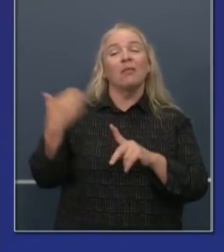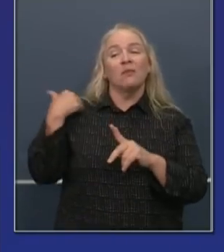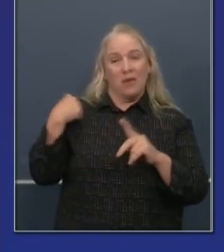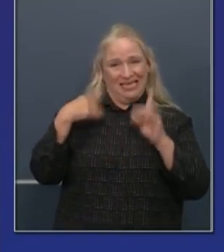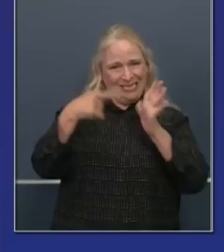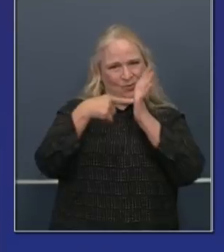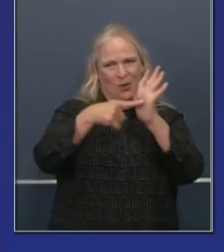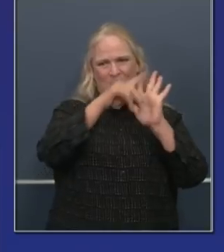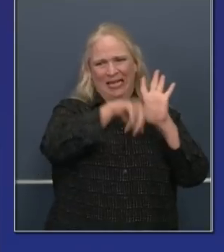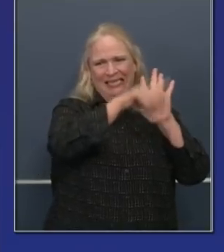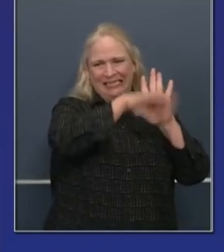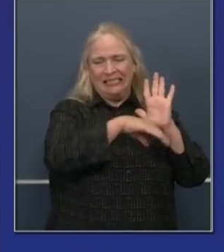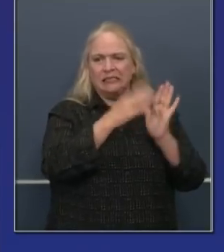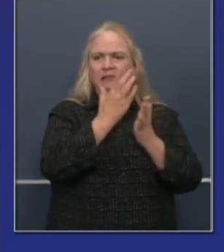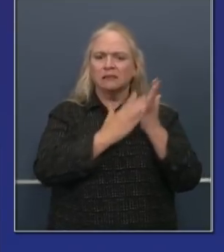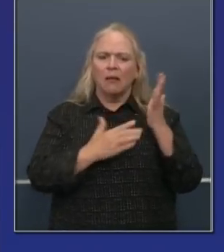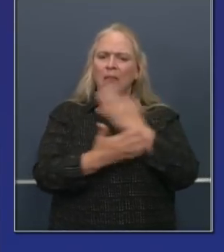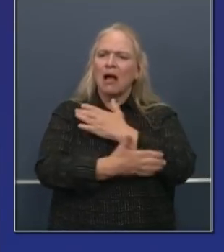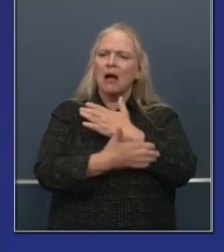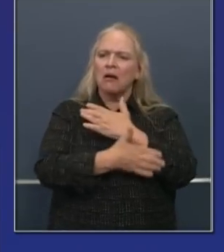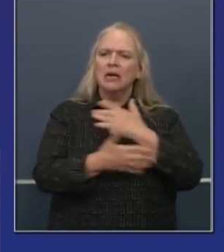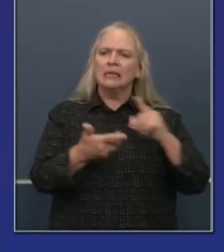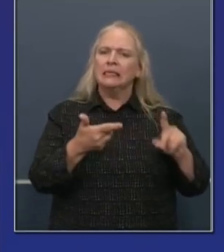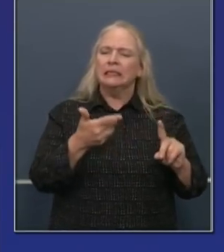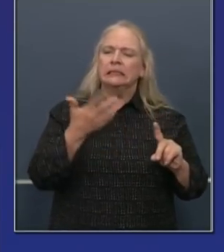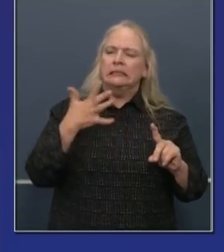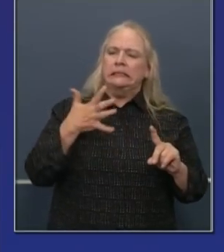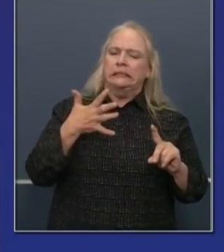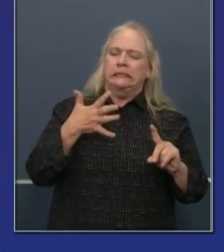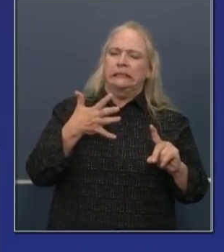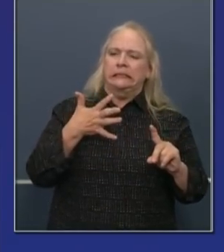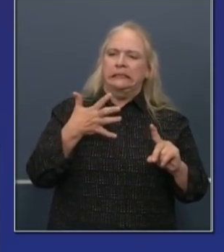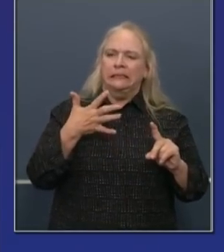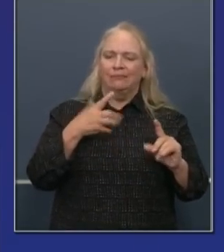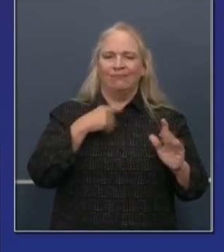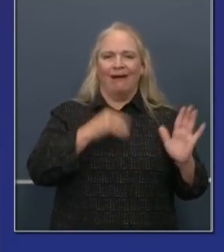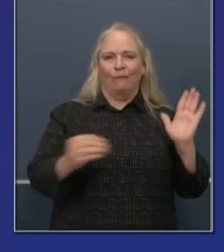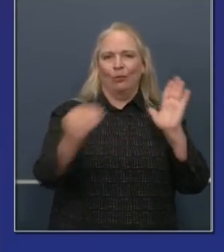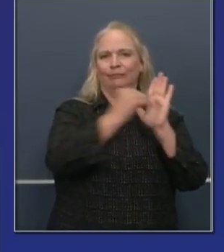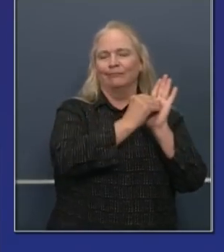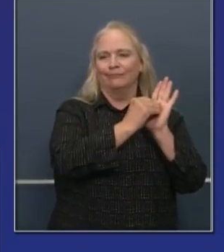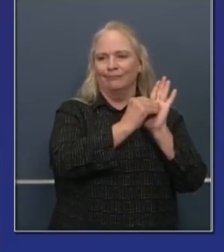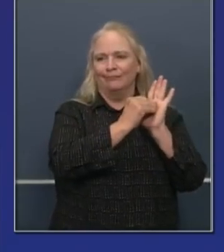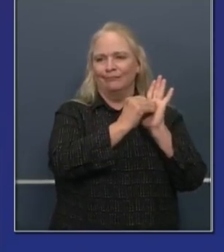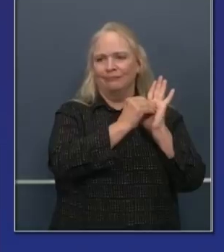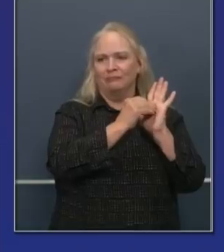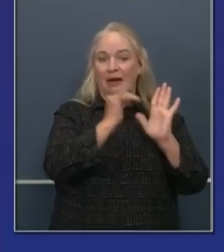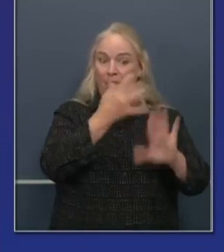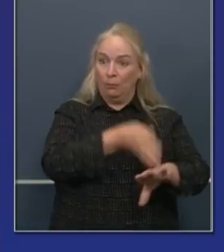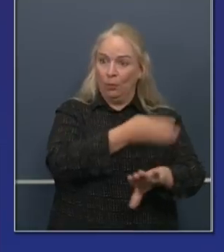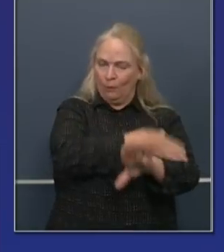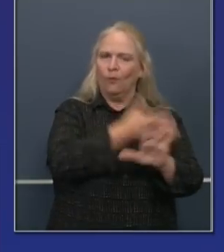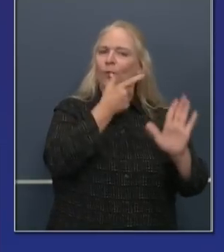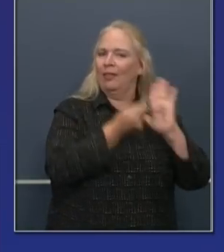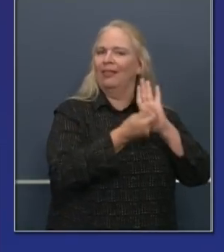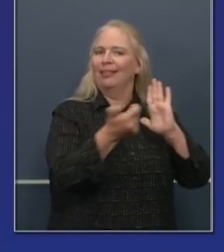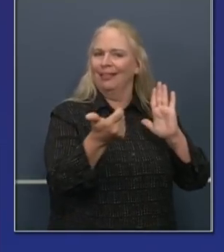AND WE INTRODUCED THE MONITORING LIST TO ALL OF YOU THAT'S IT'S A DYNAMIC LIST.